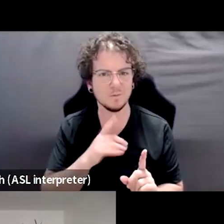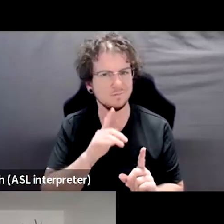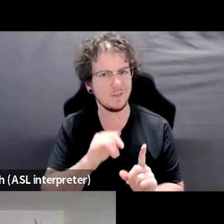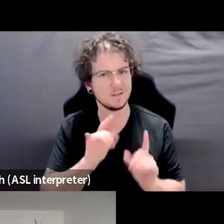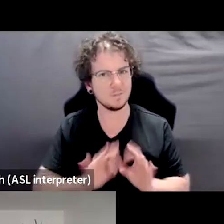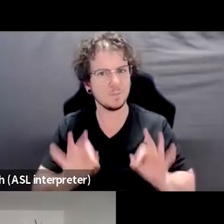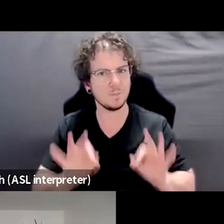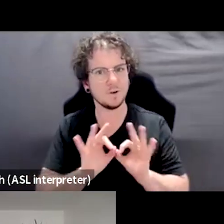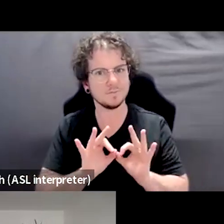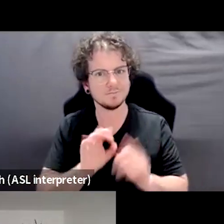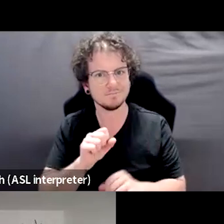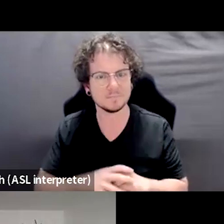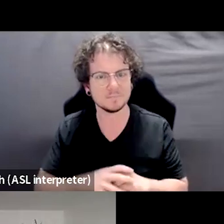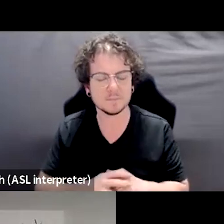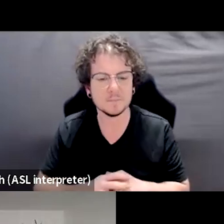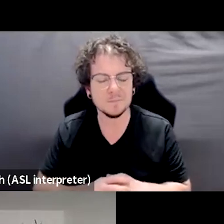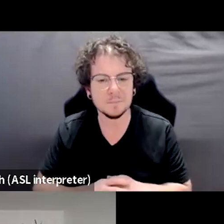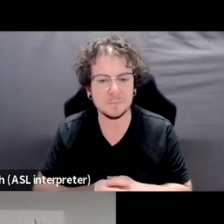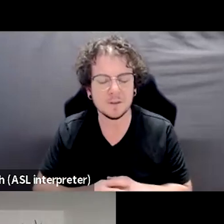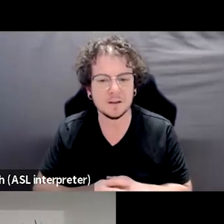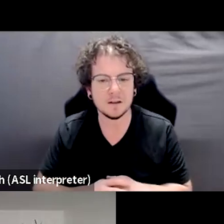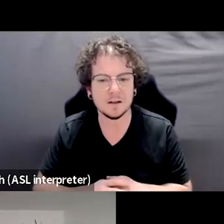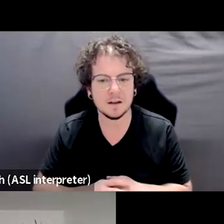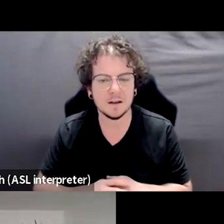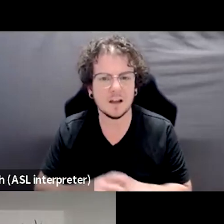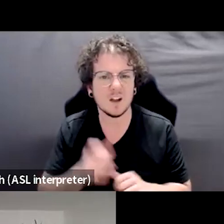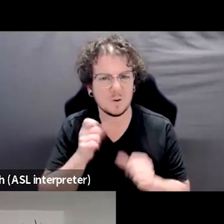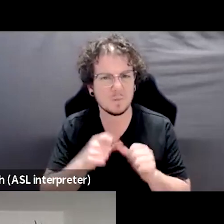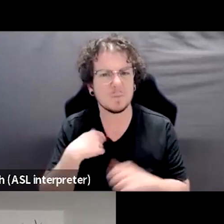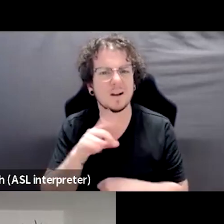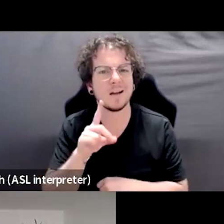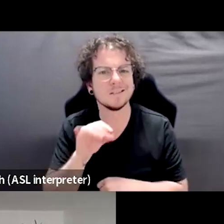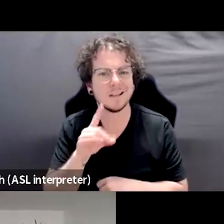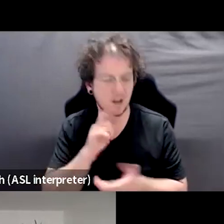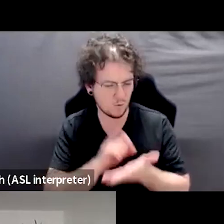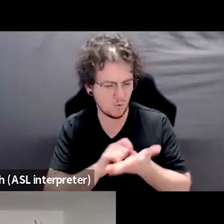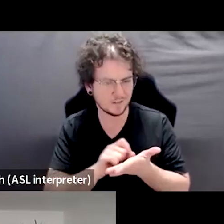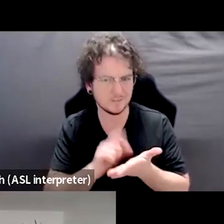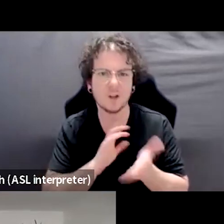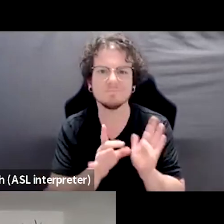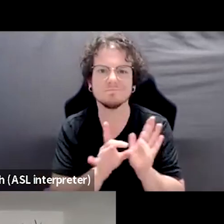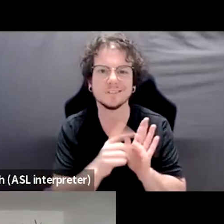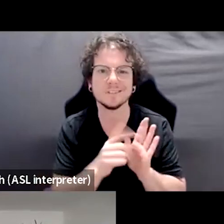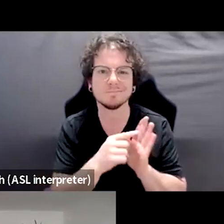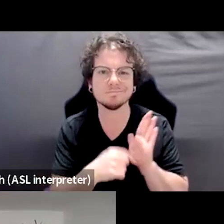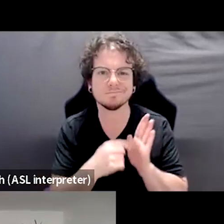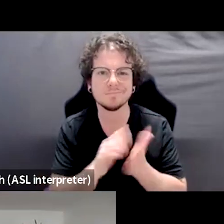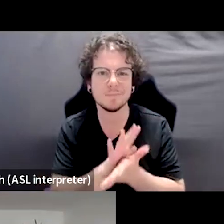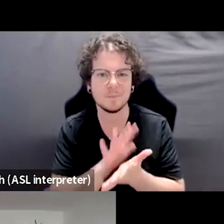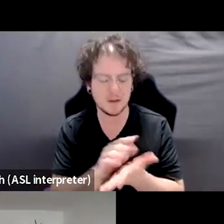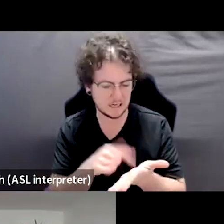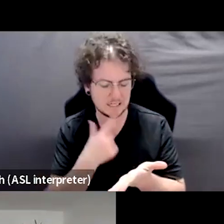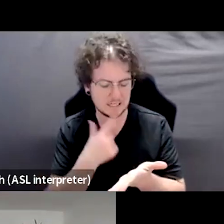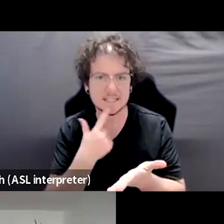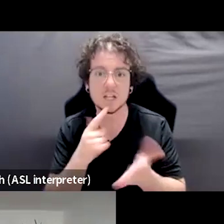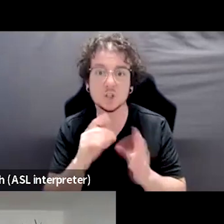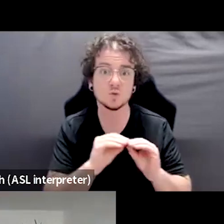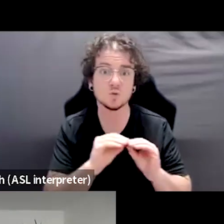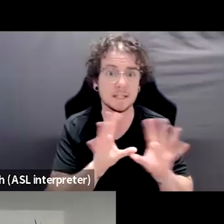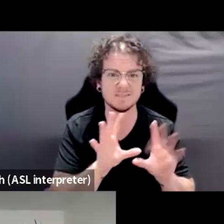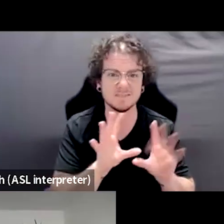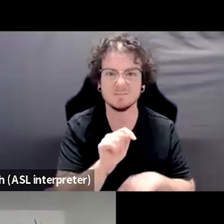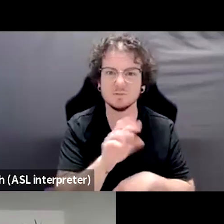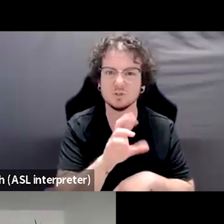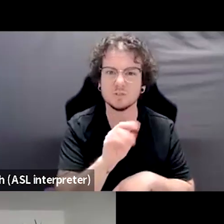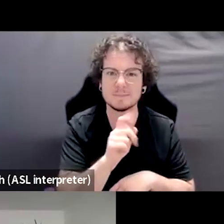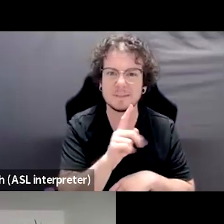In fact, at one point, I think I wrote down on a sticky for myself that transparency equals